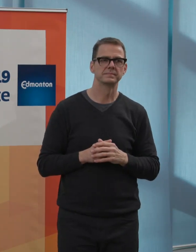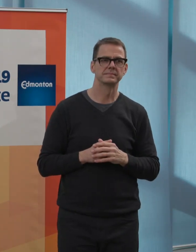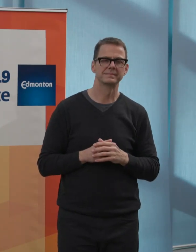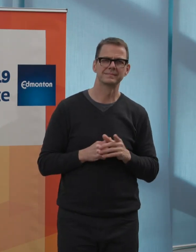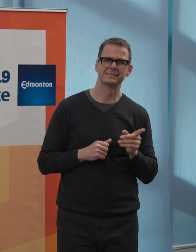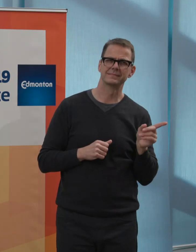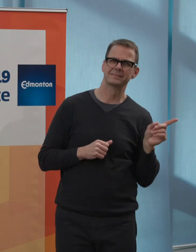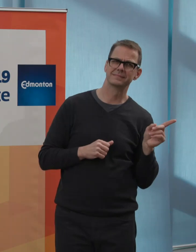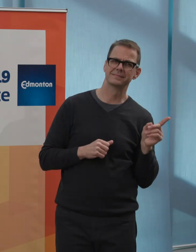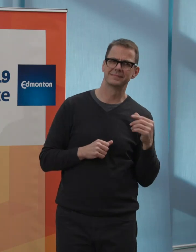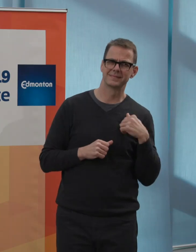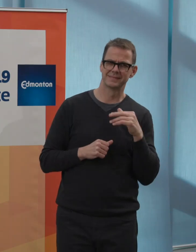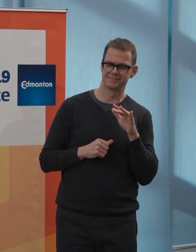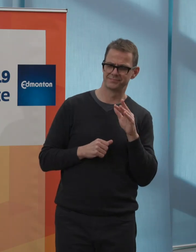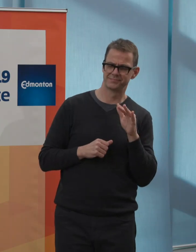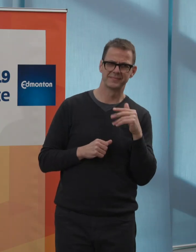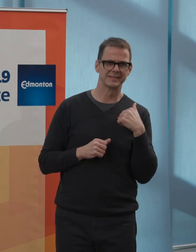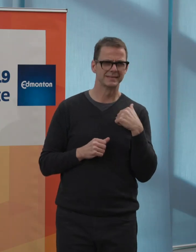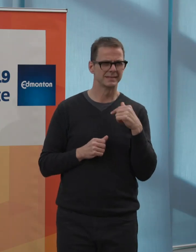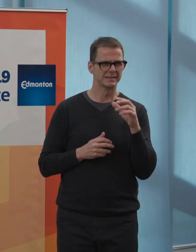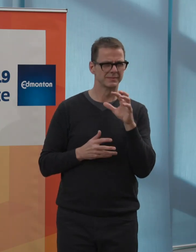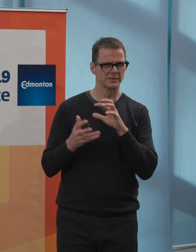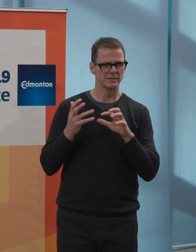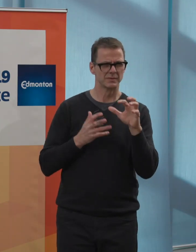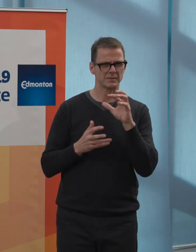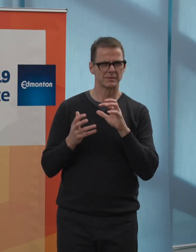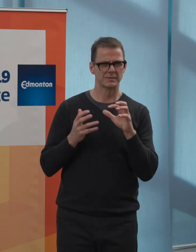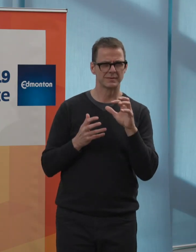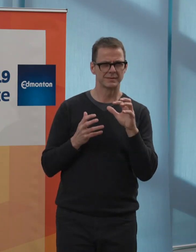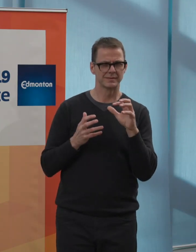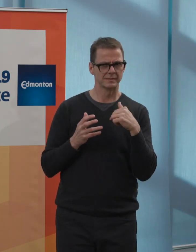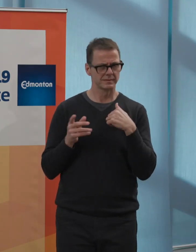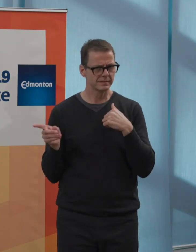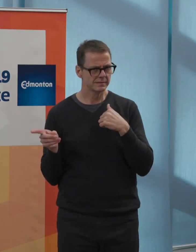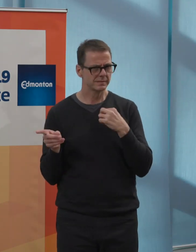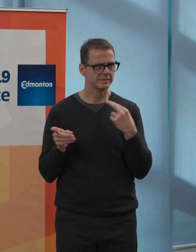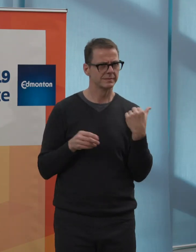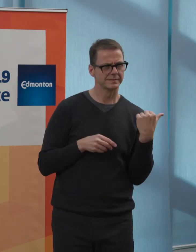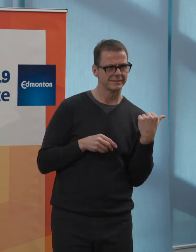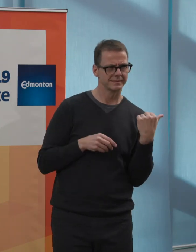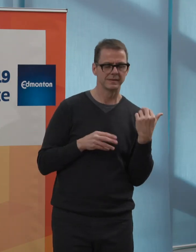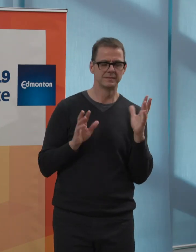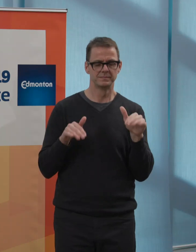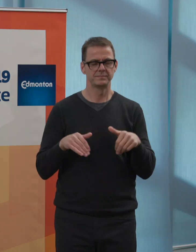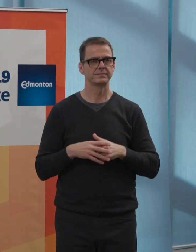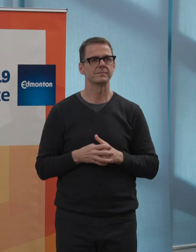was ahead or behind can't remember I just want to touch on the permanent